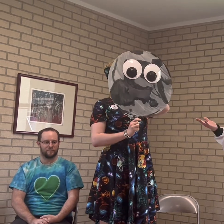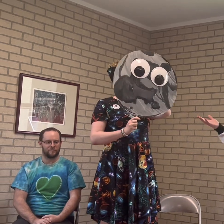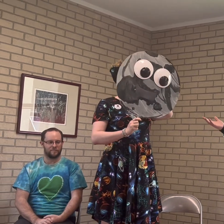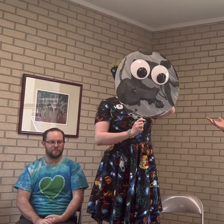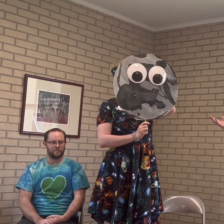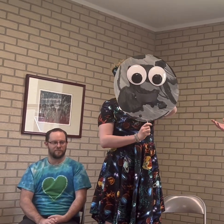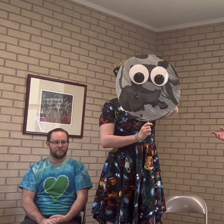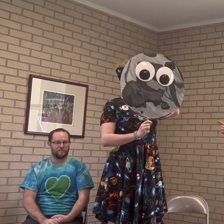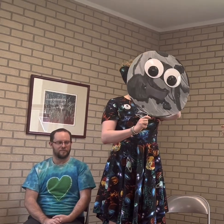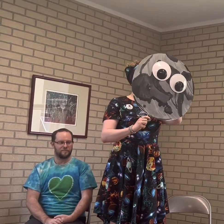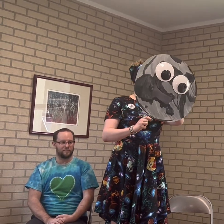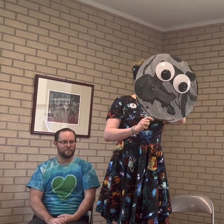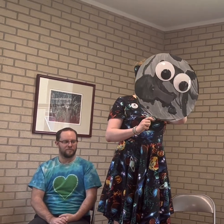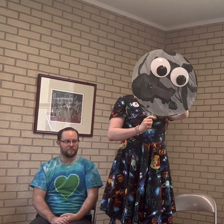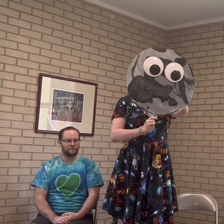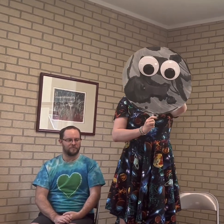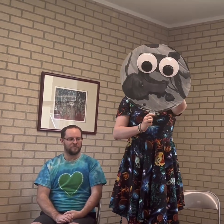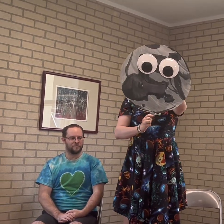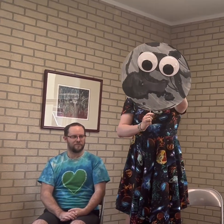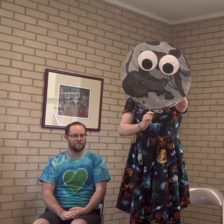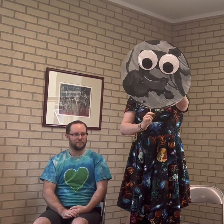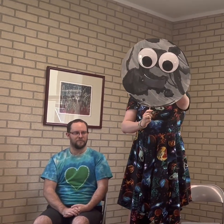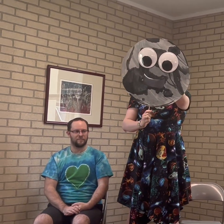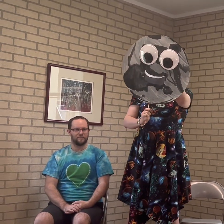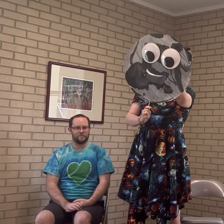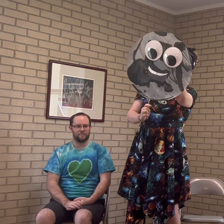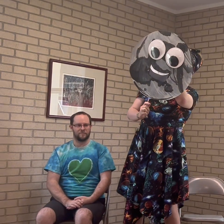make it better.